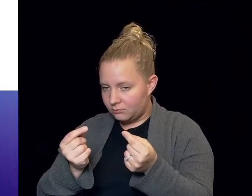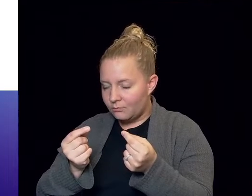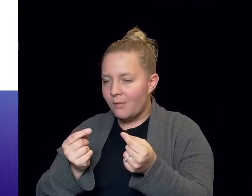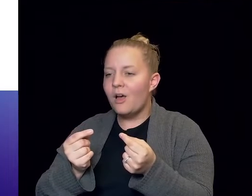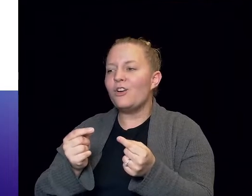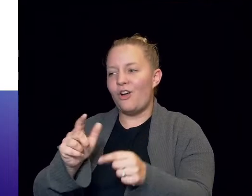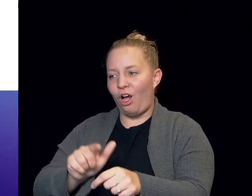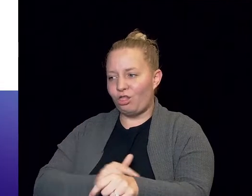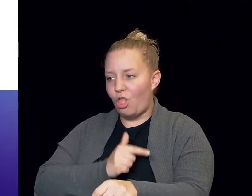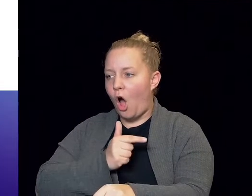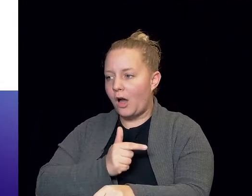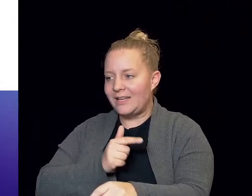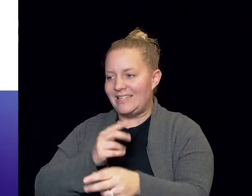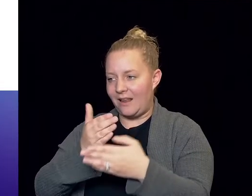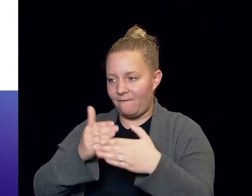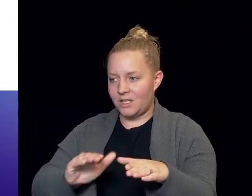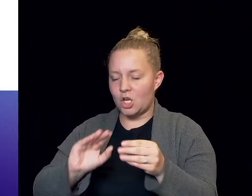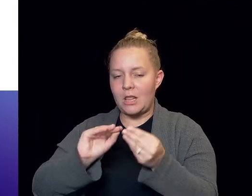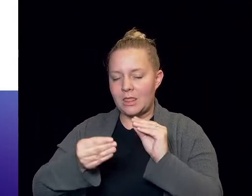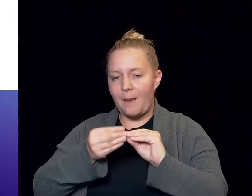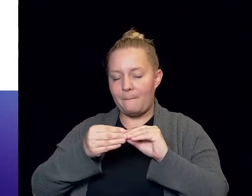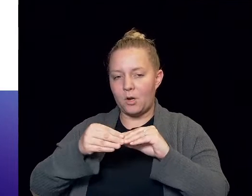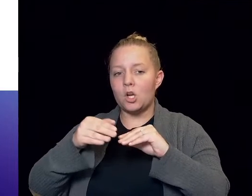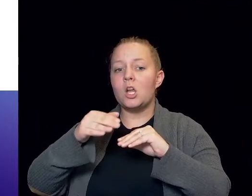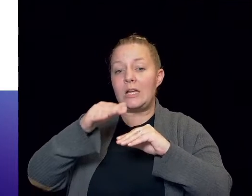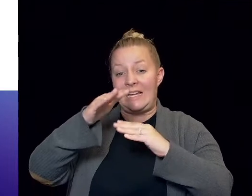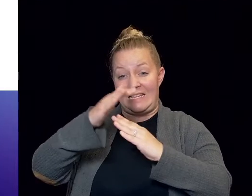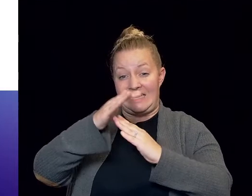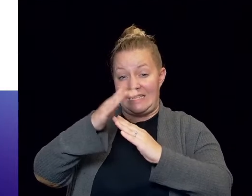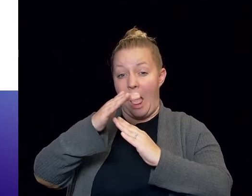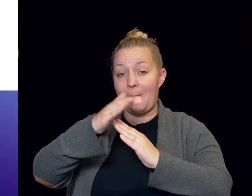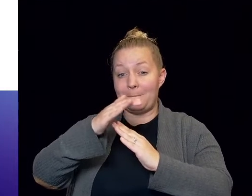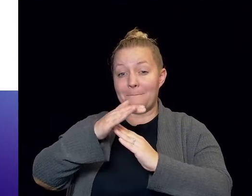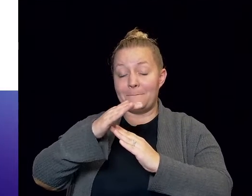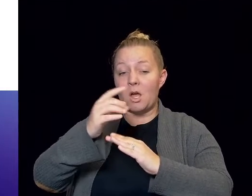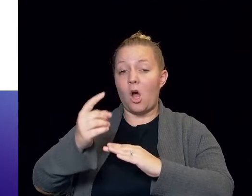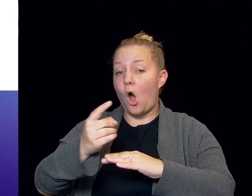number on top always goes inside of my division bar. So, it's going to bring back some elementary